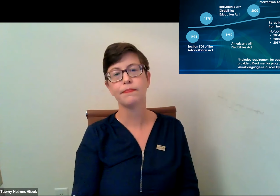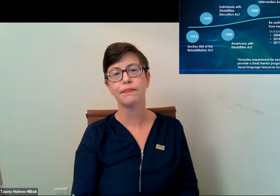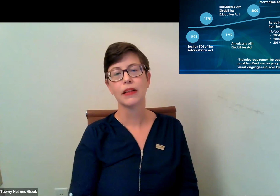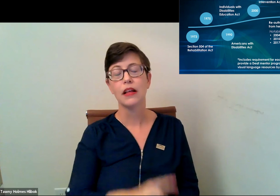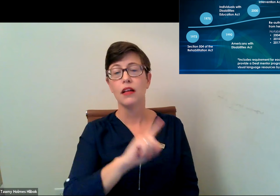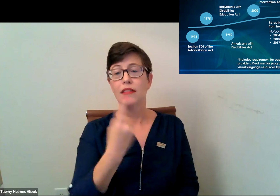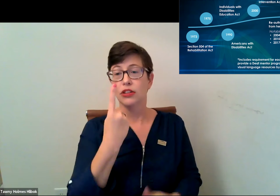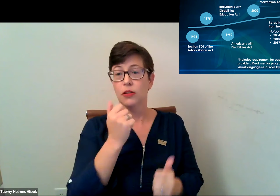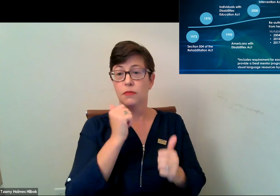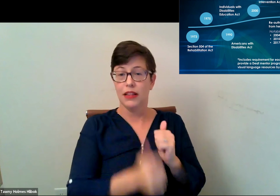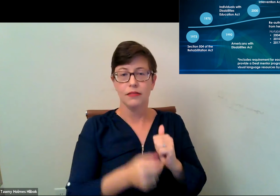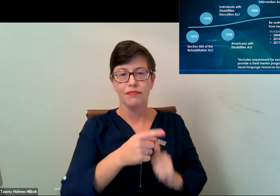Now EHDI has an interesting history.